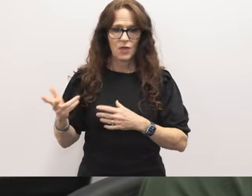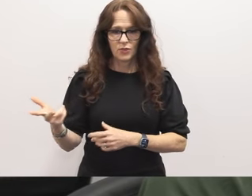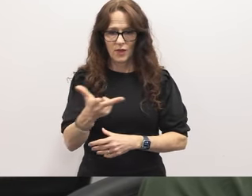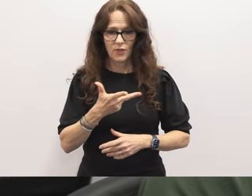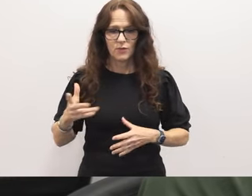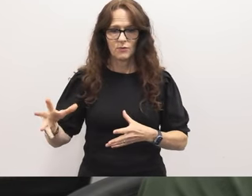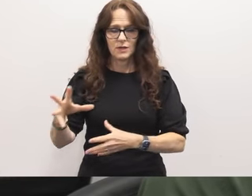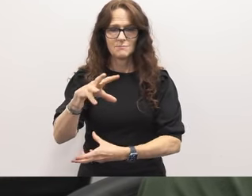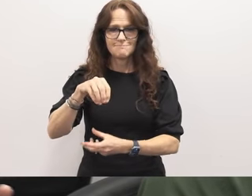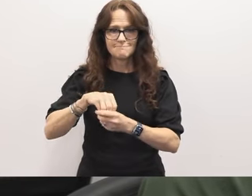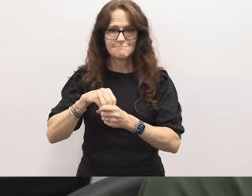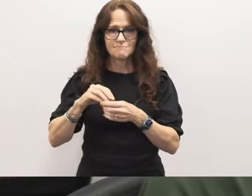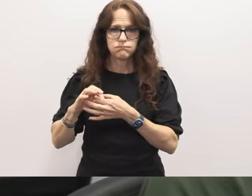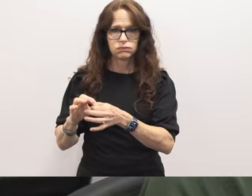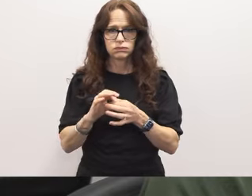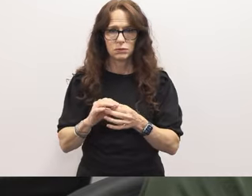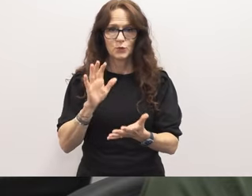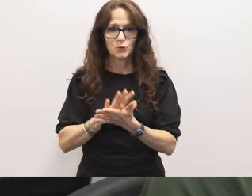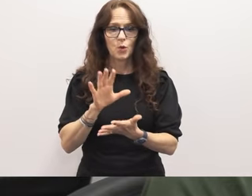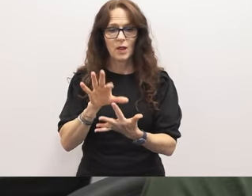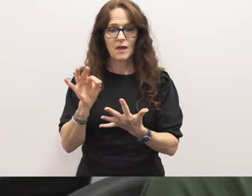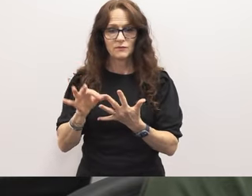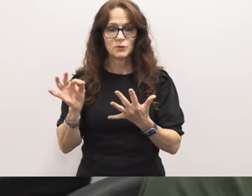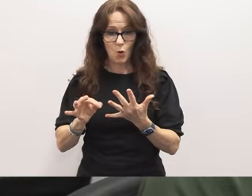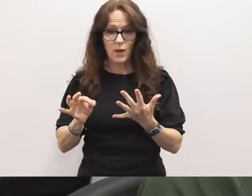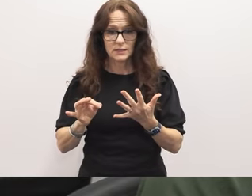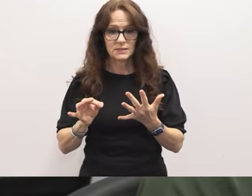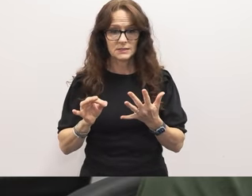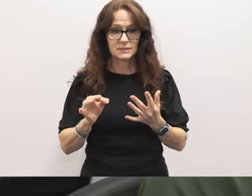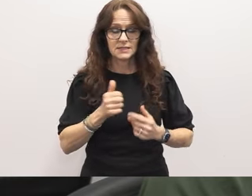because school of choice is in and of itself something.